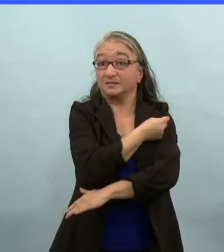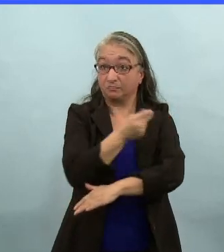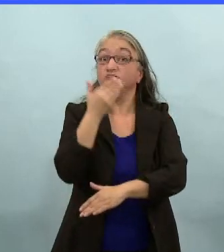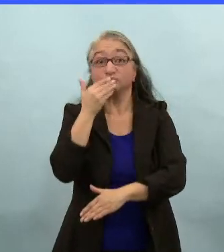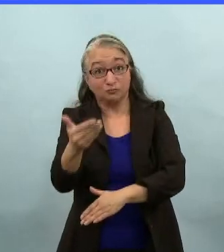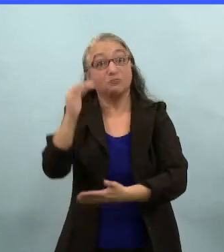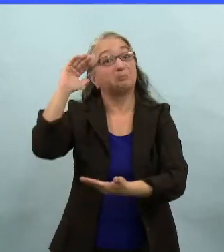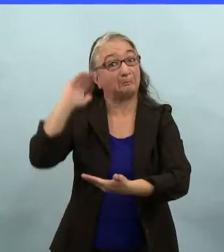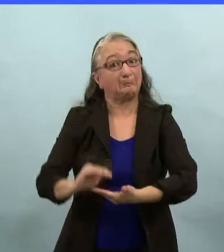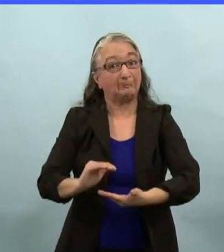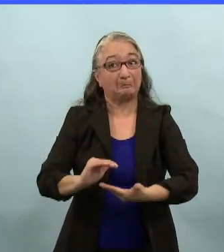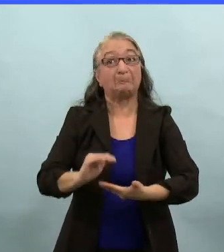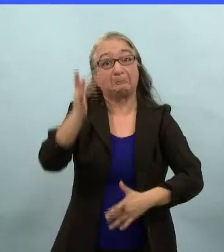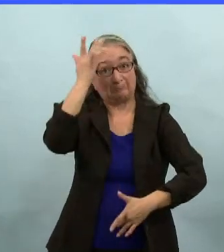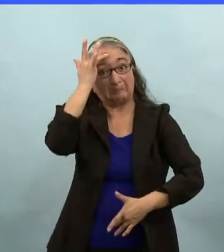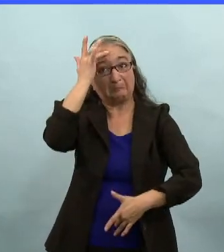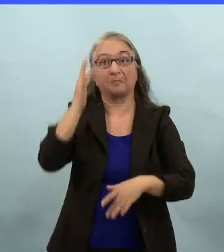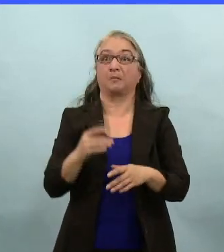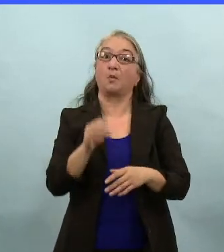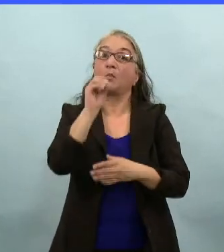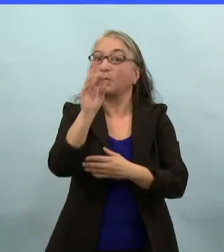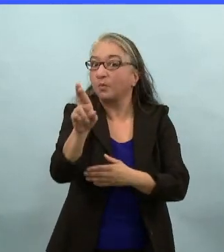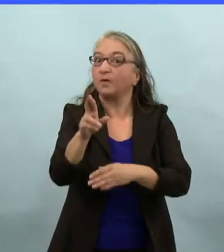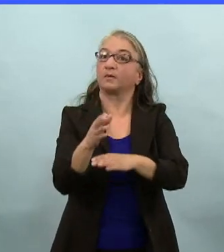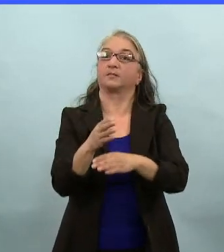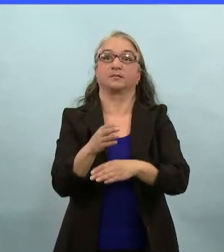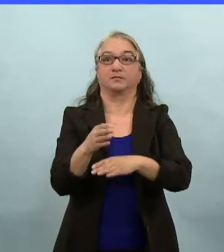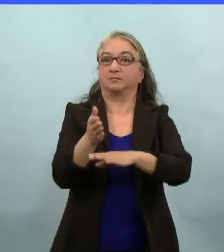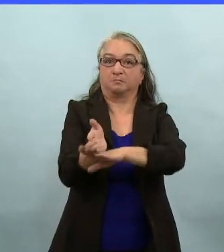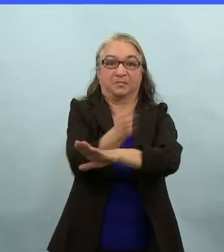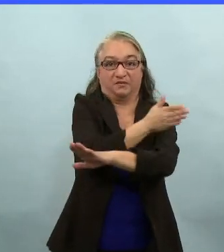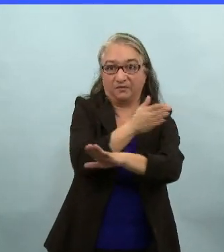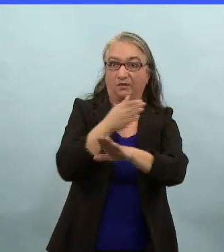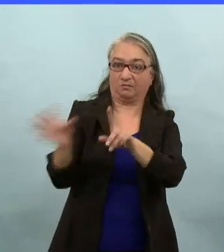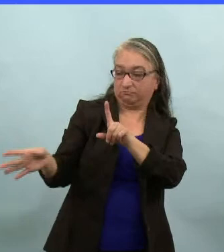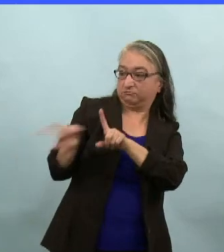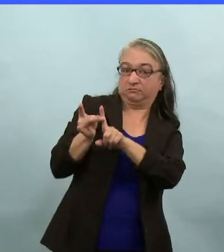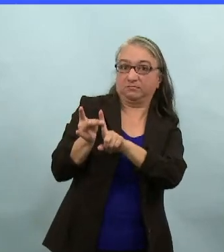but the sheer number of cases still has the potential to overwhelm our health care system